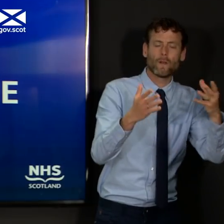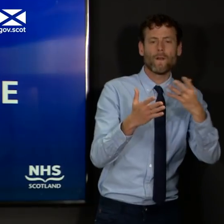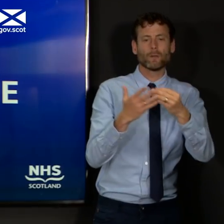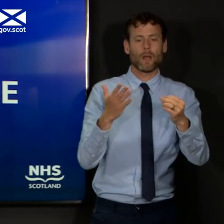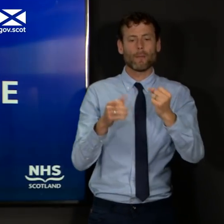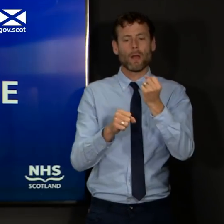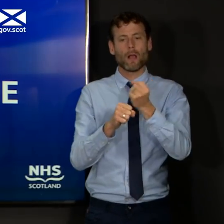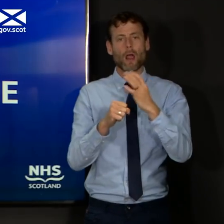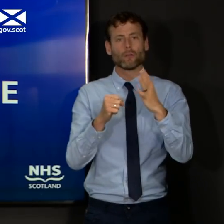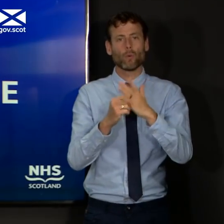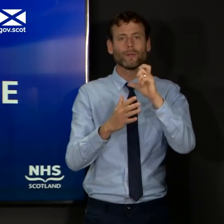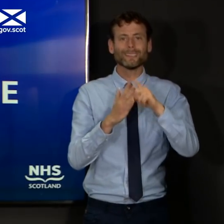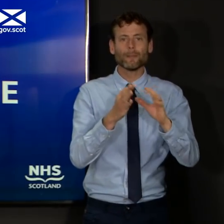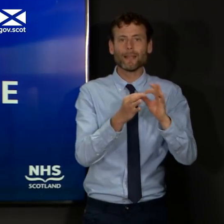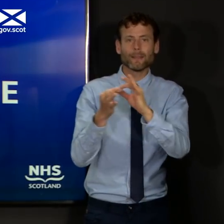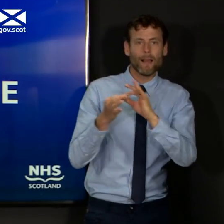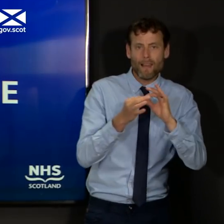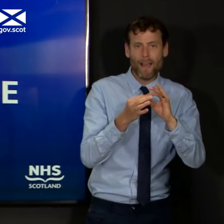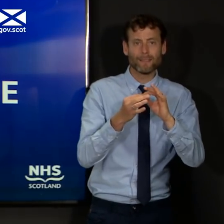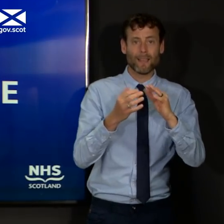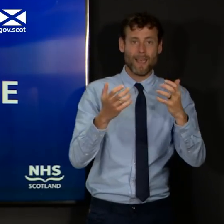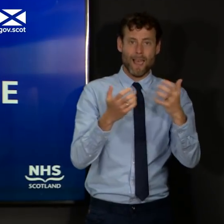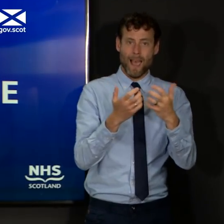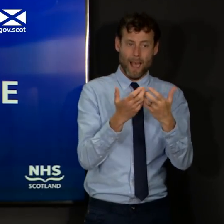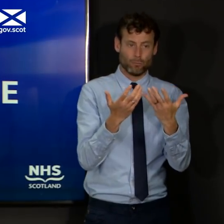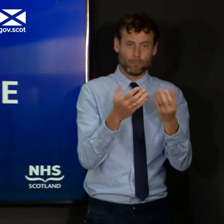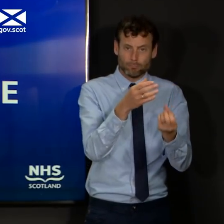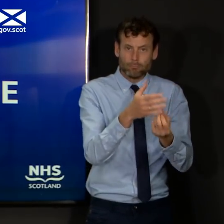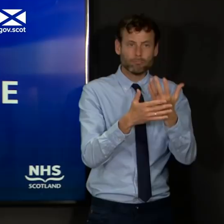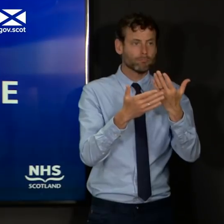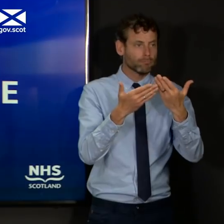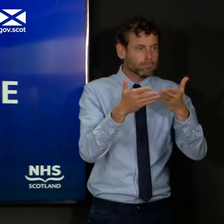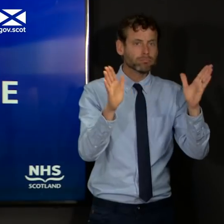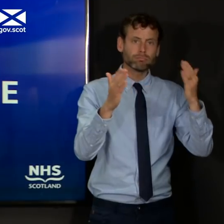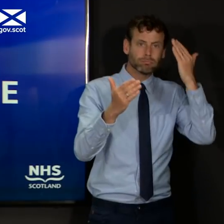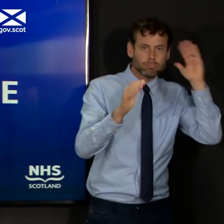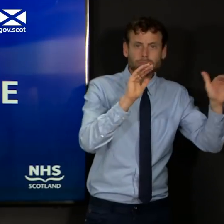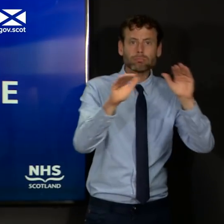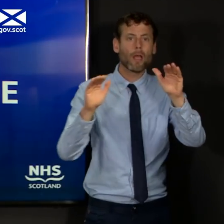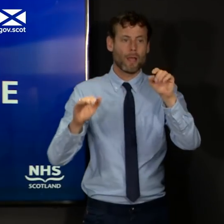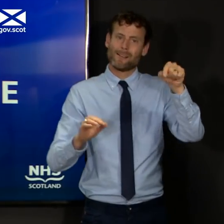to promote the support that is there as well as look at what additional support might be